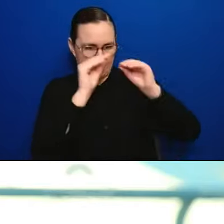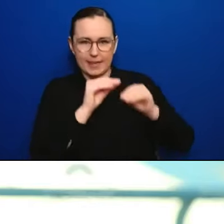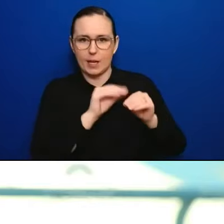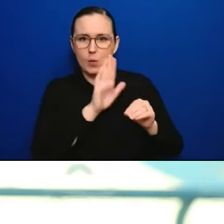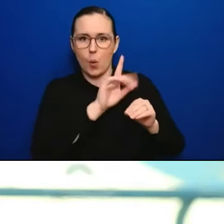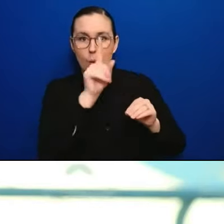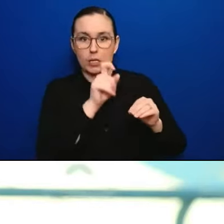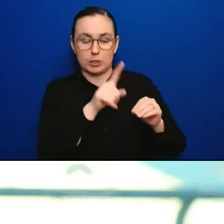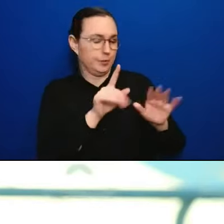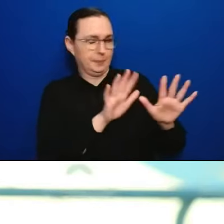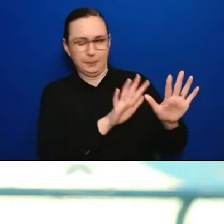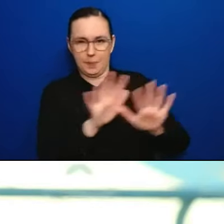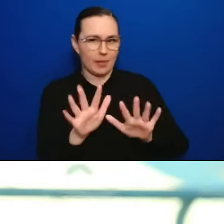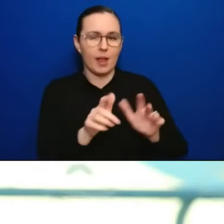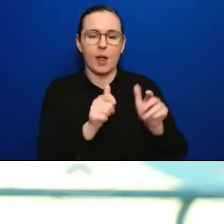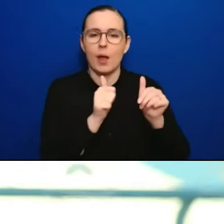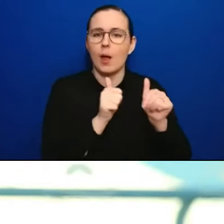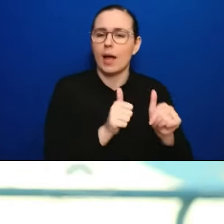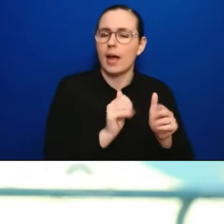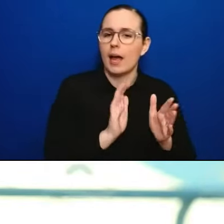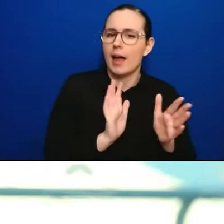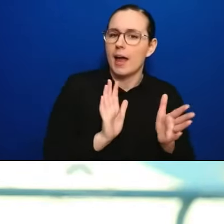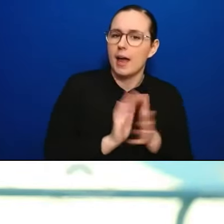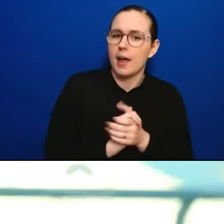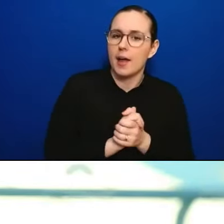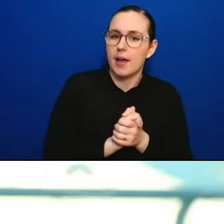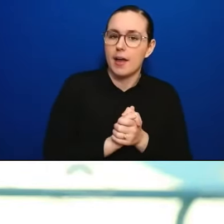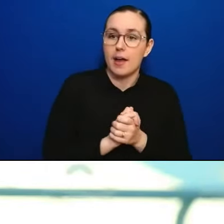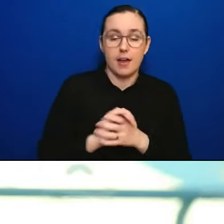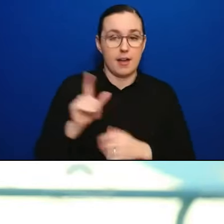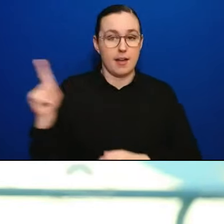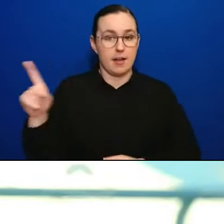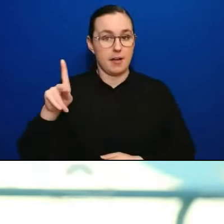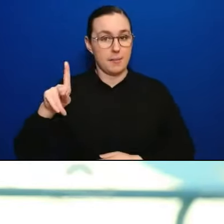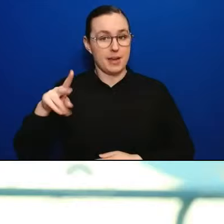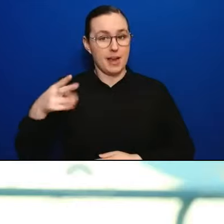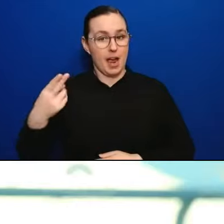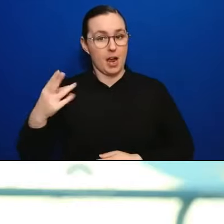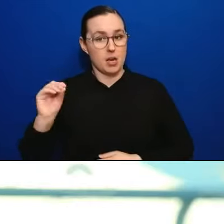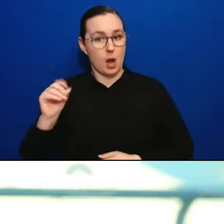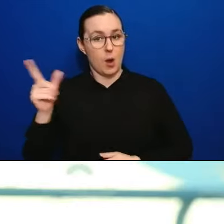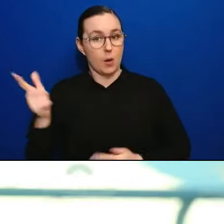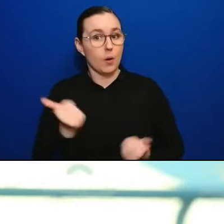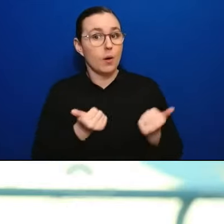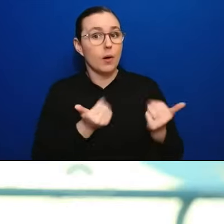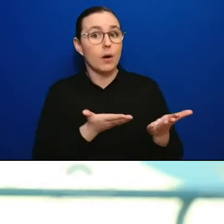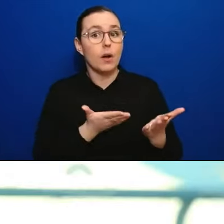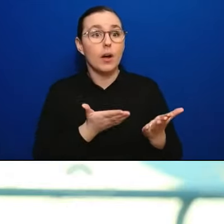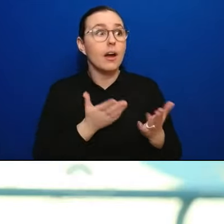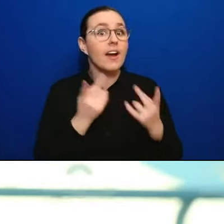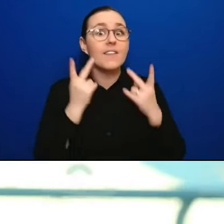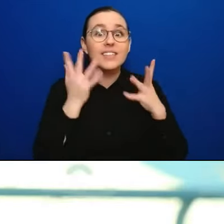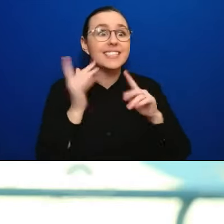There's lots of things that are packed into that.